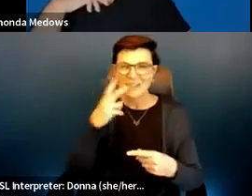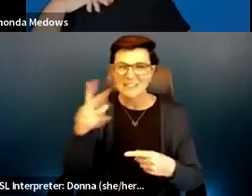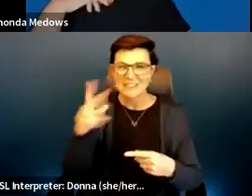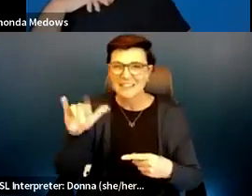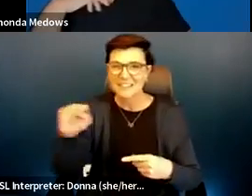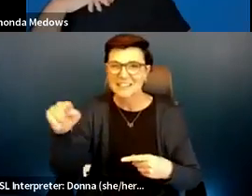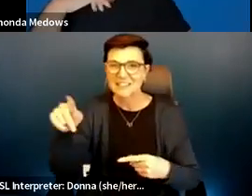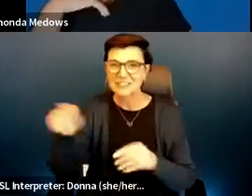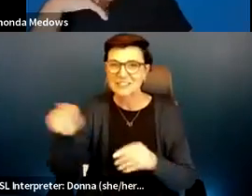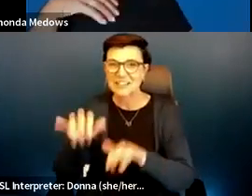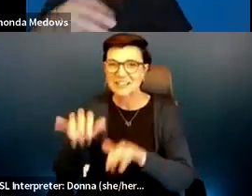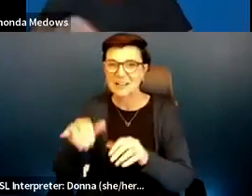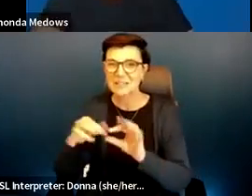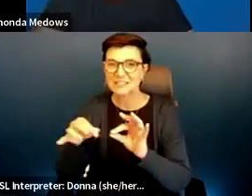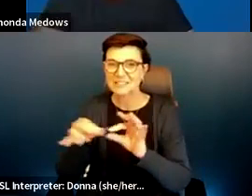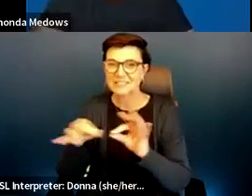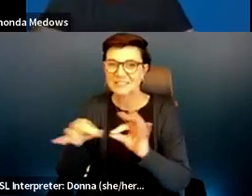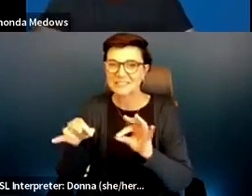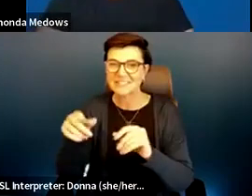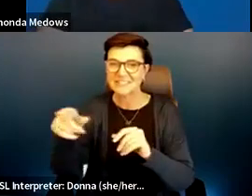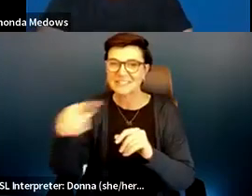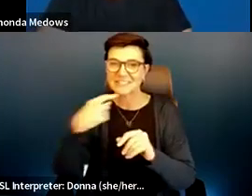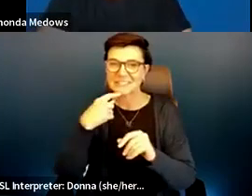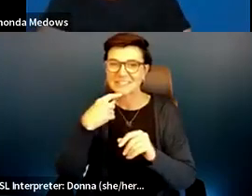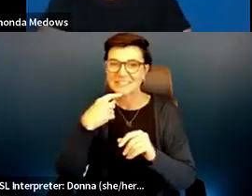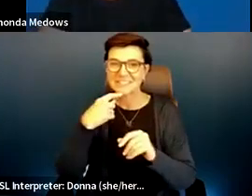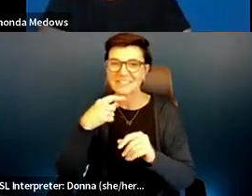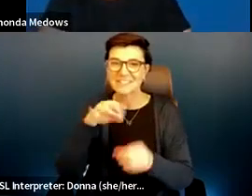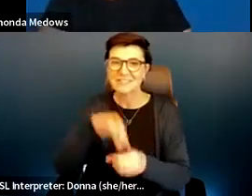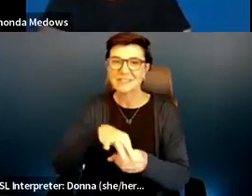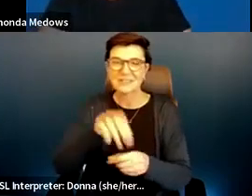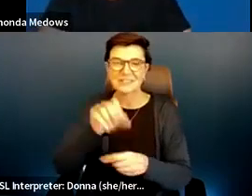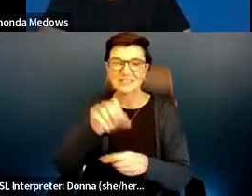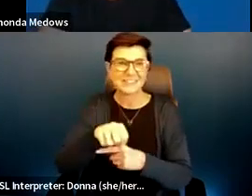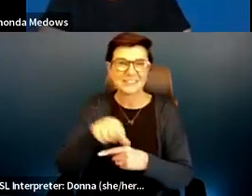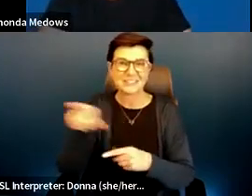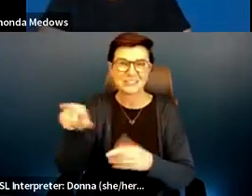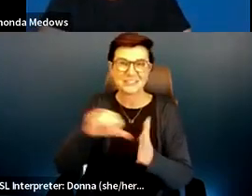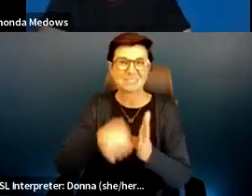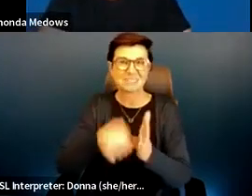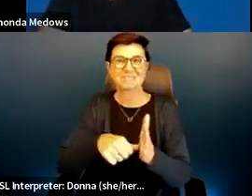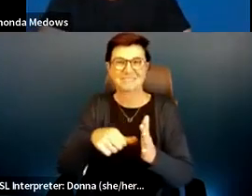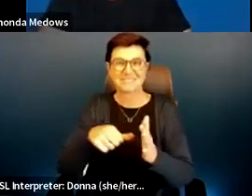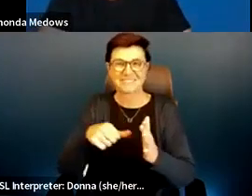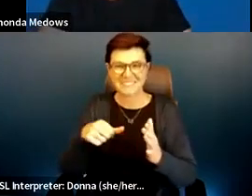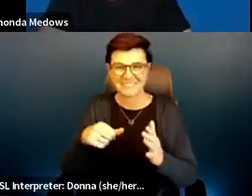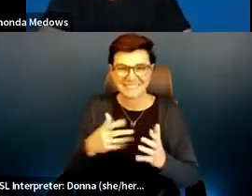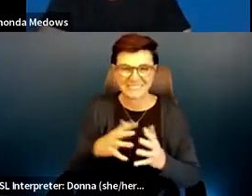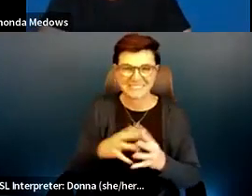that she did get bounced off, but she voted emphatic yes on the report. So I'll add that to the official vote total.